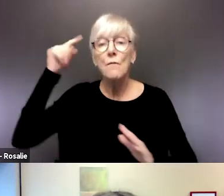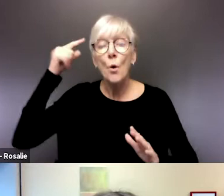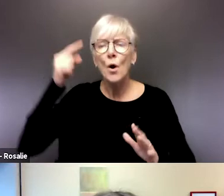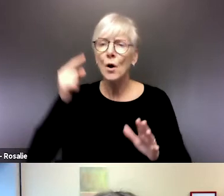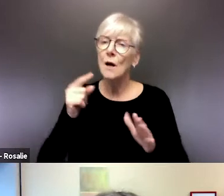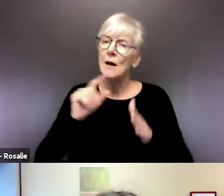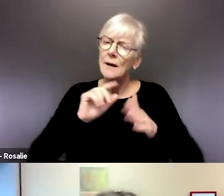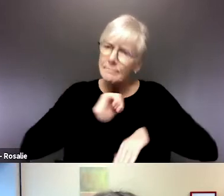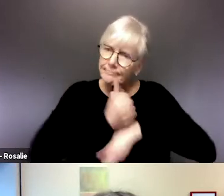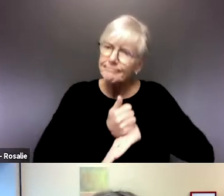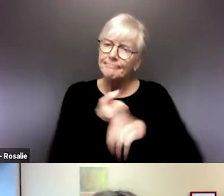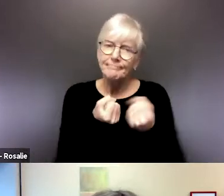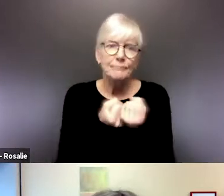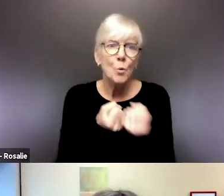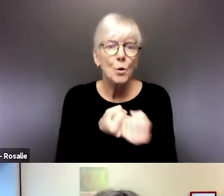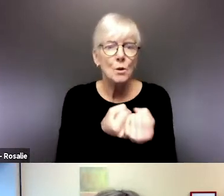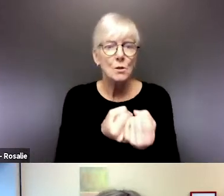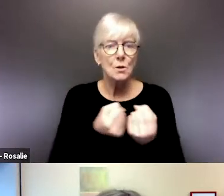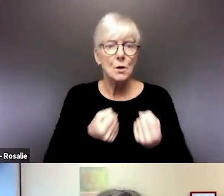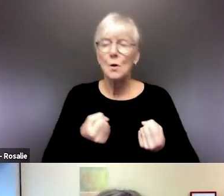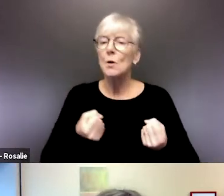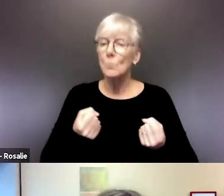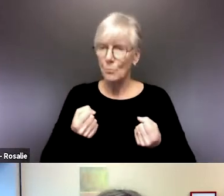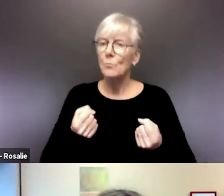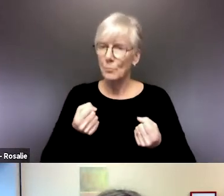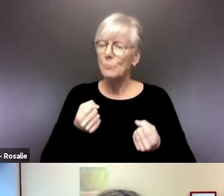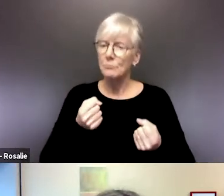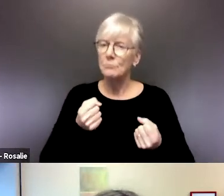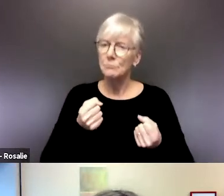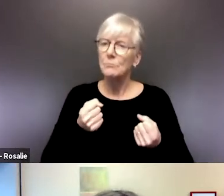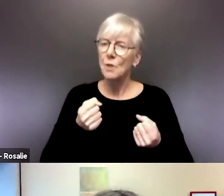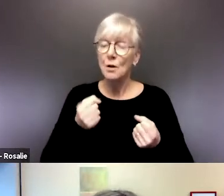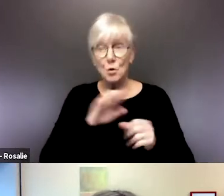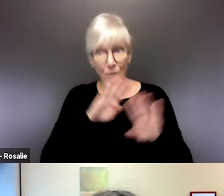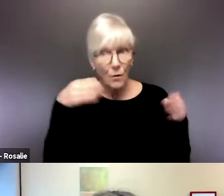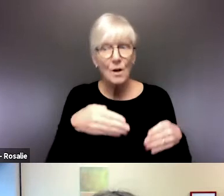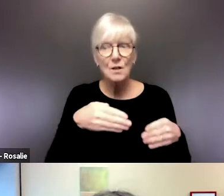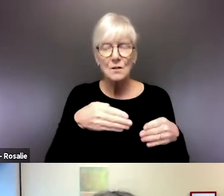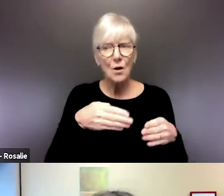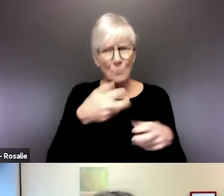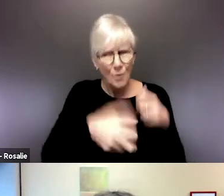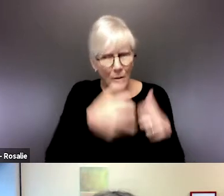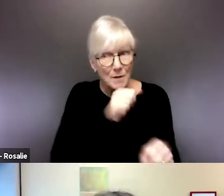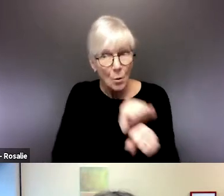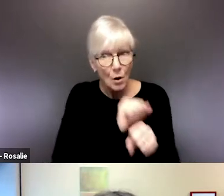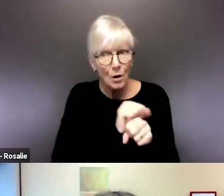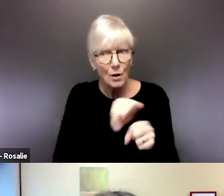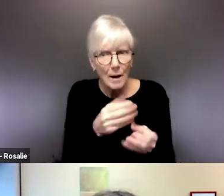that will allow us to intervene directly on work related problems. The guide is a practical tool